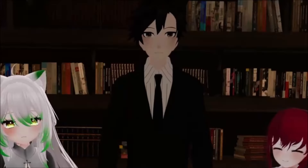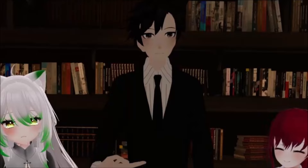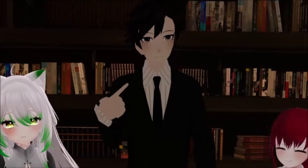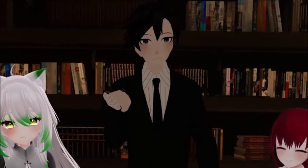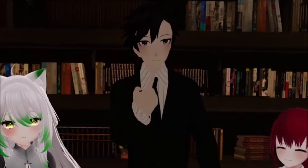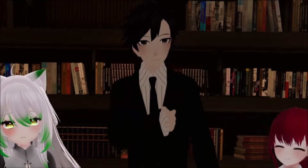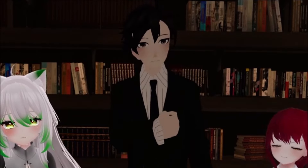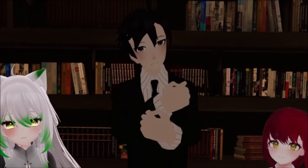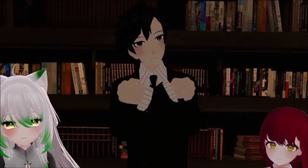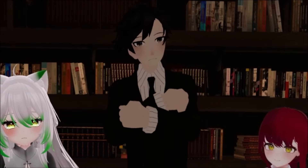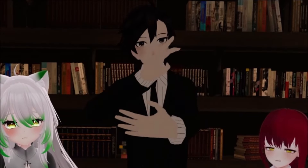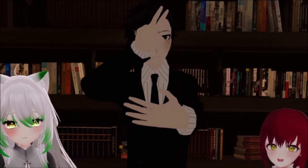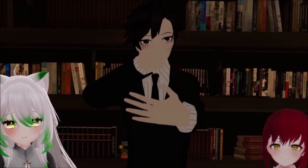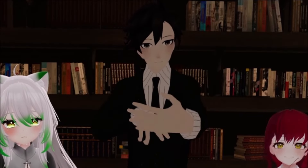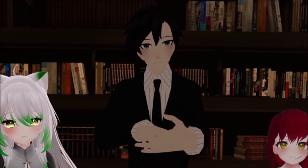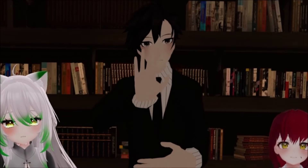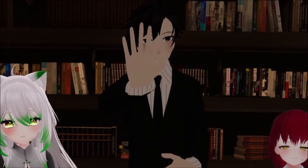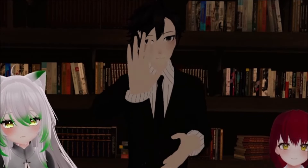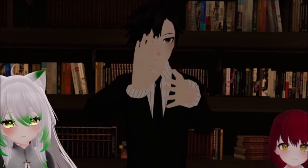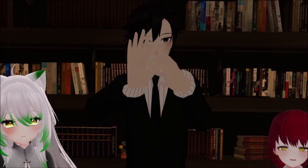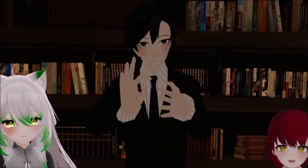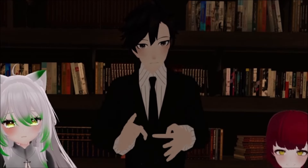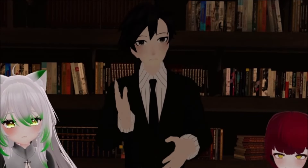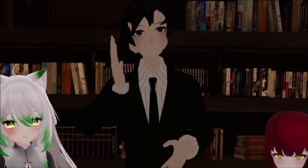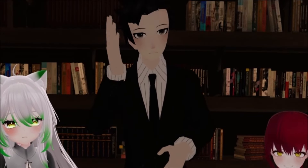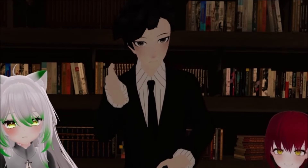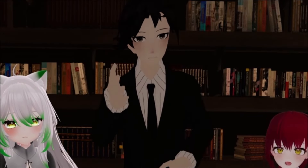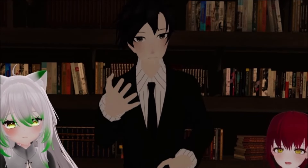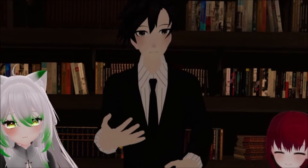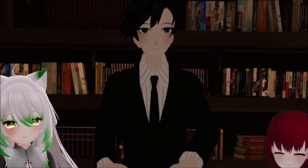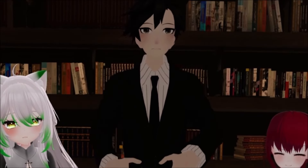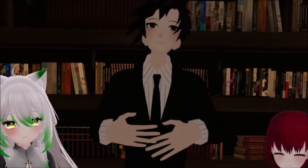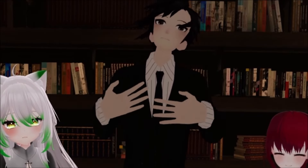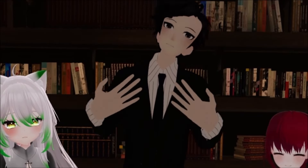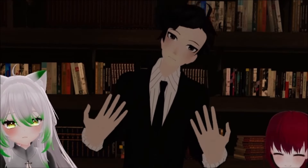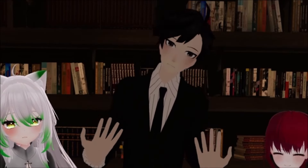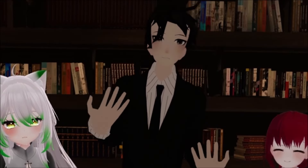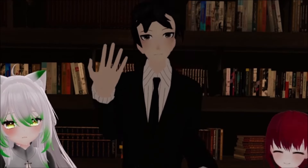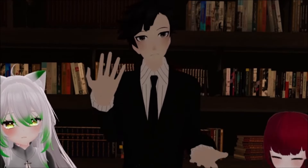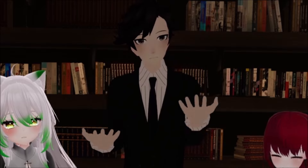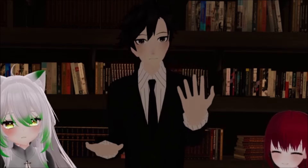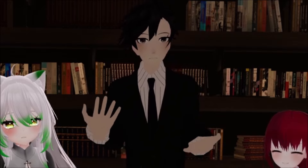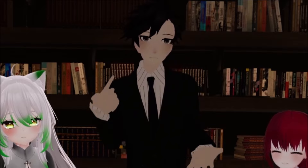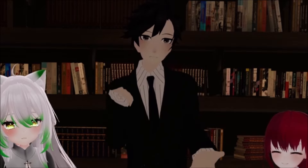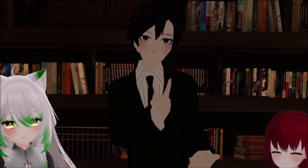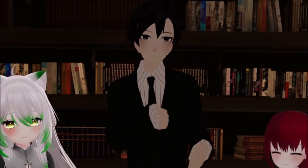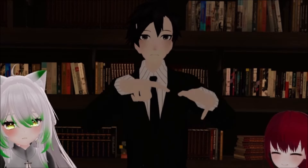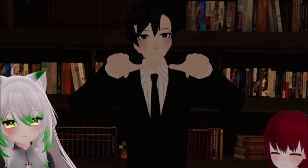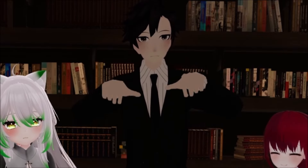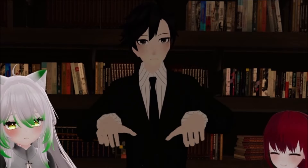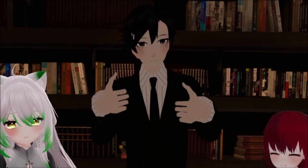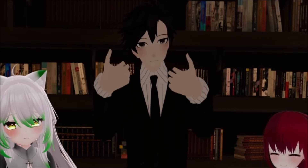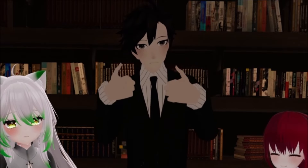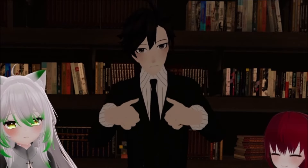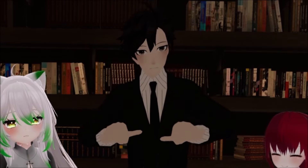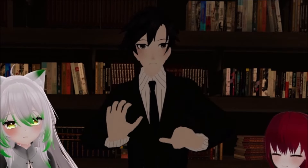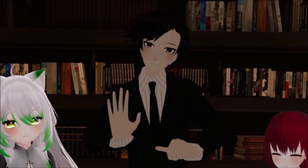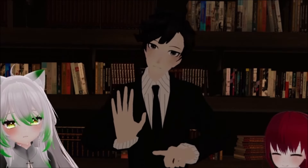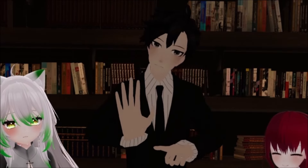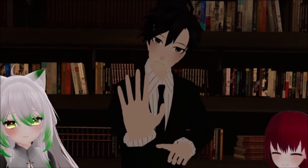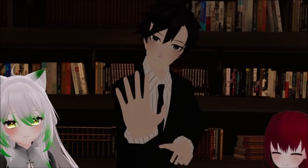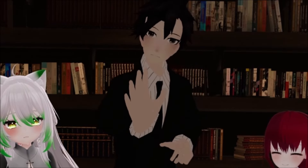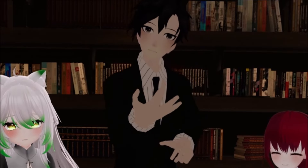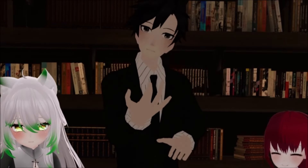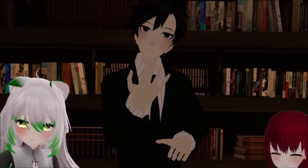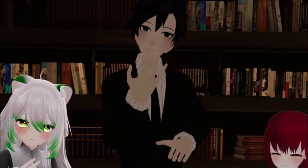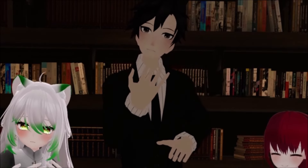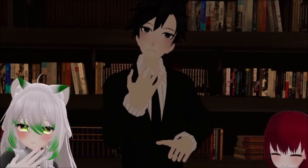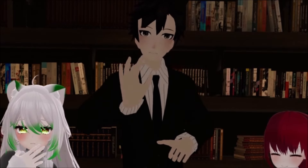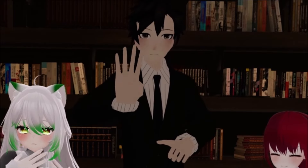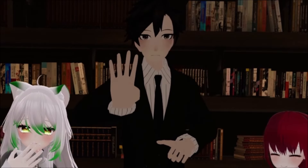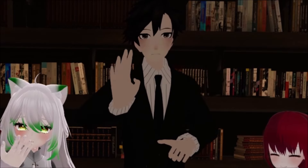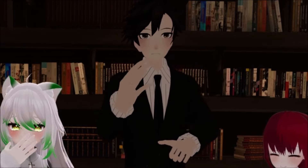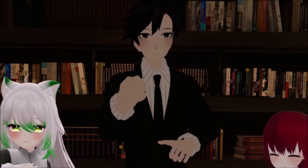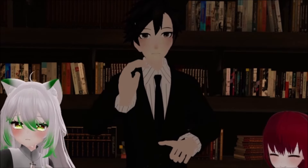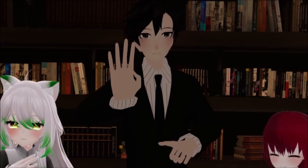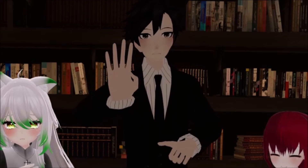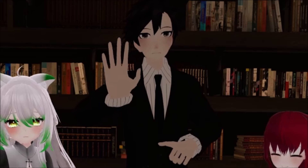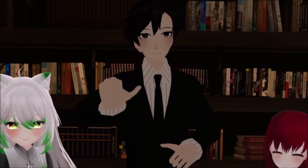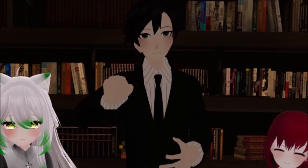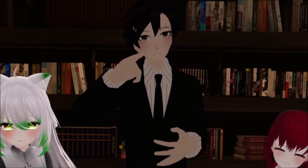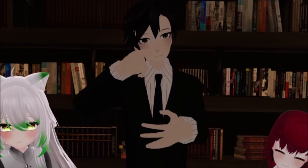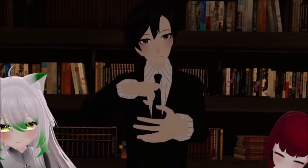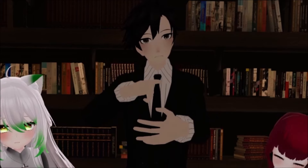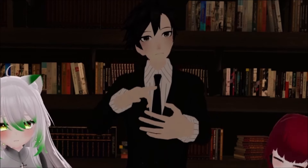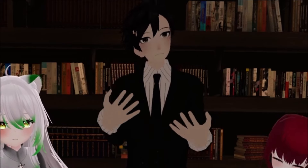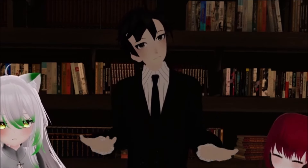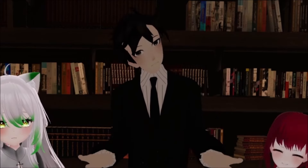(American Sign Language) We would love to read your comments! Maybe, we can try your favorite boba tea